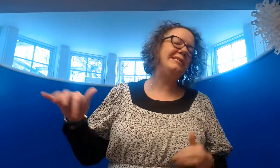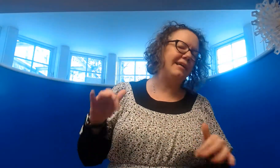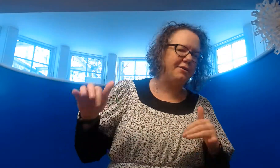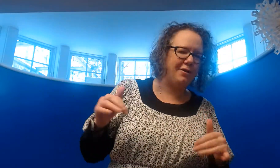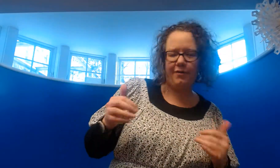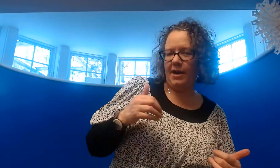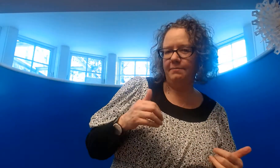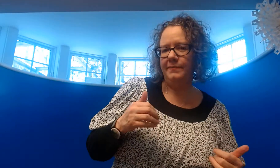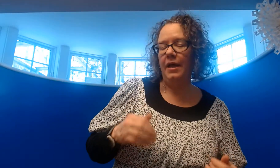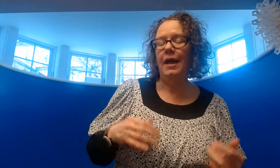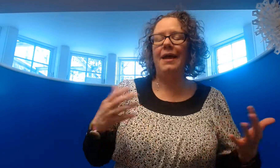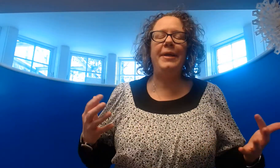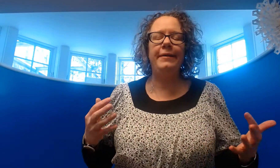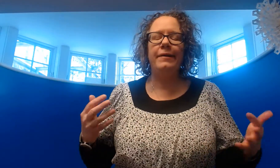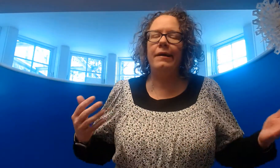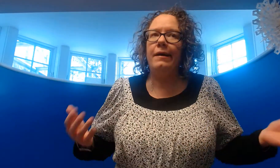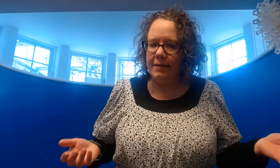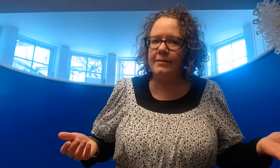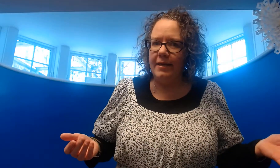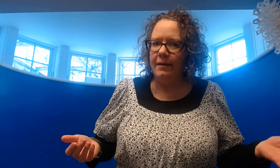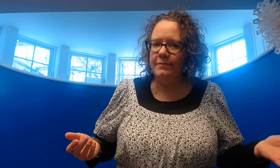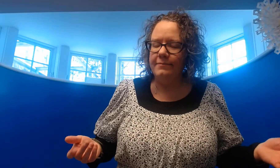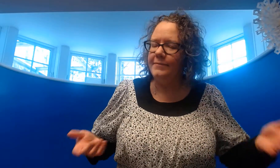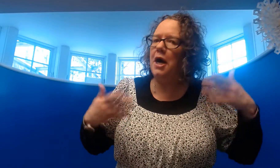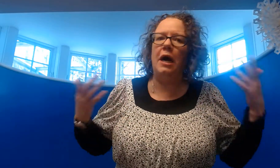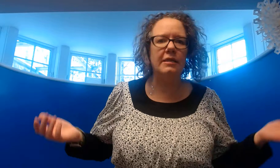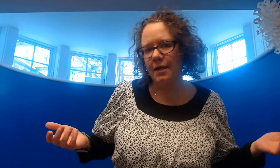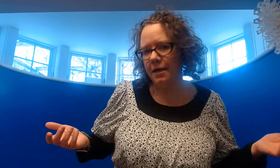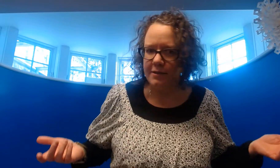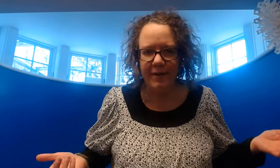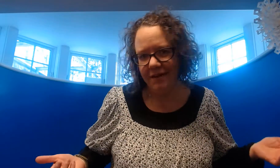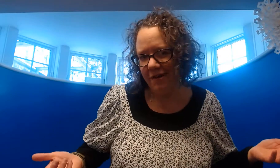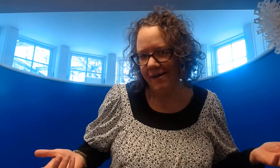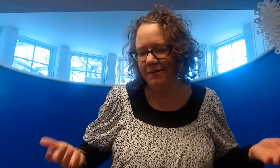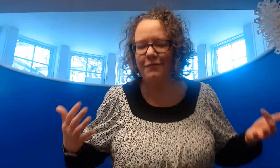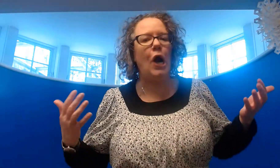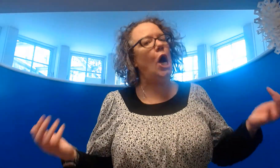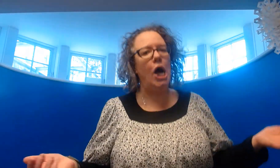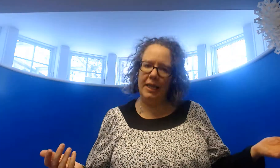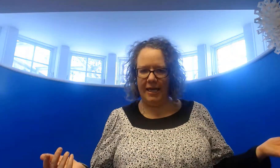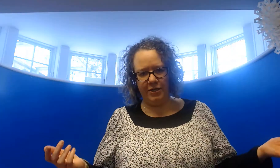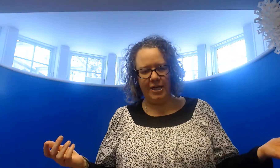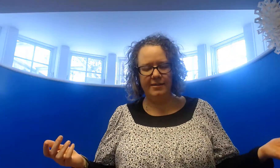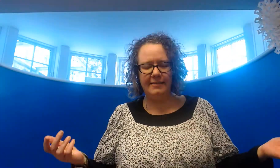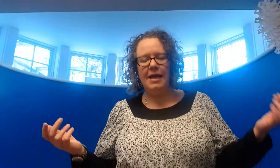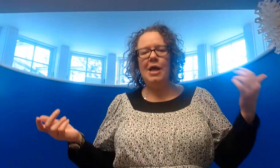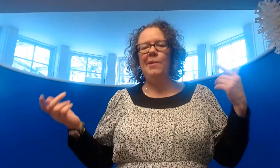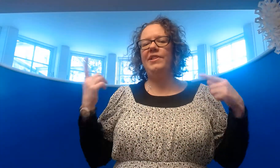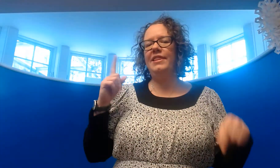second or third grade. I mean honestly all songs are really fun for all ages but this